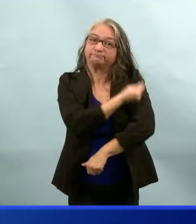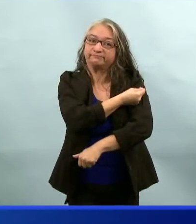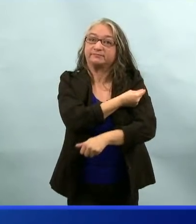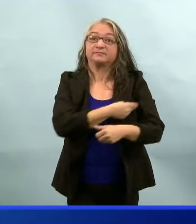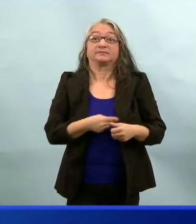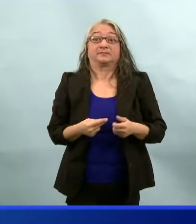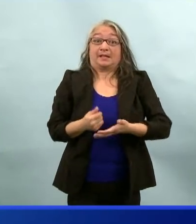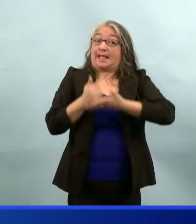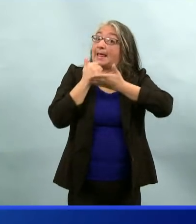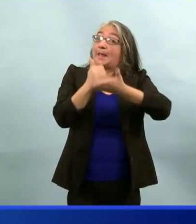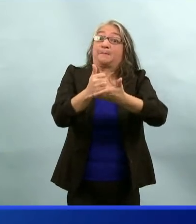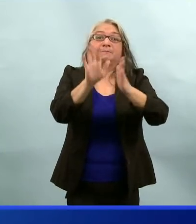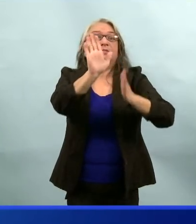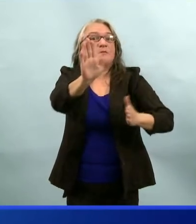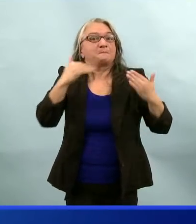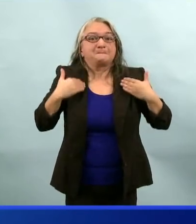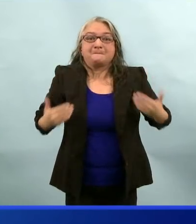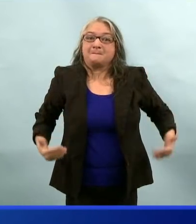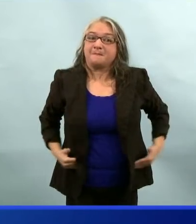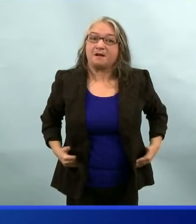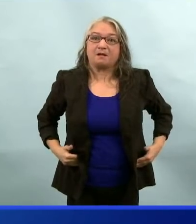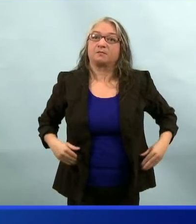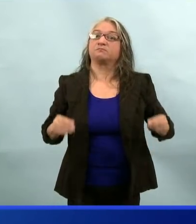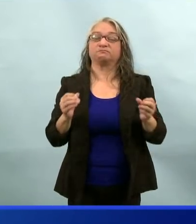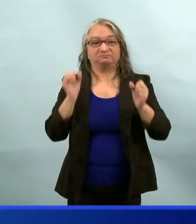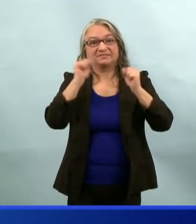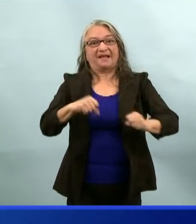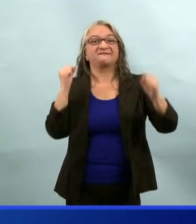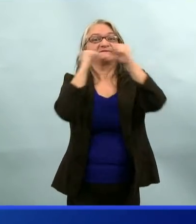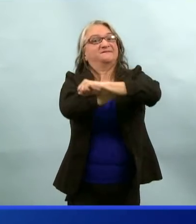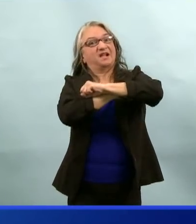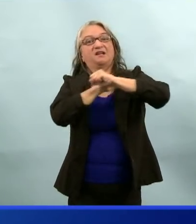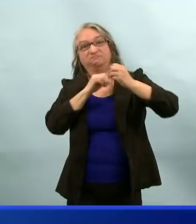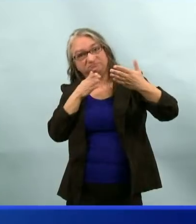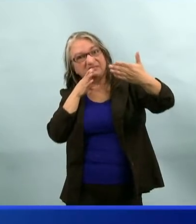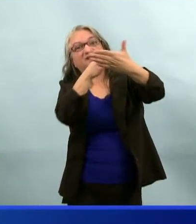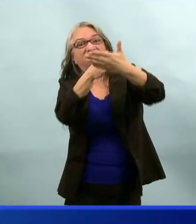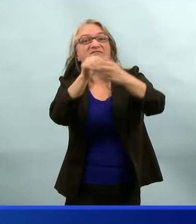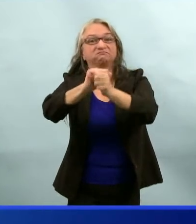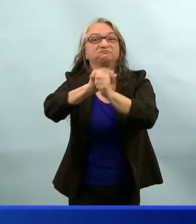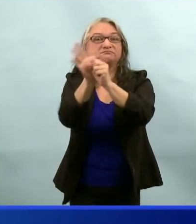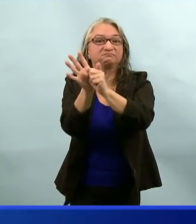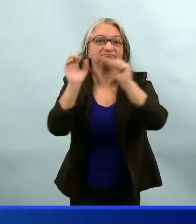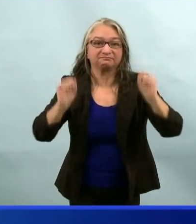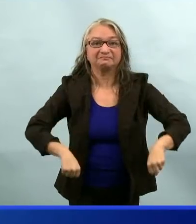omicron or any other variant is to get your booster dose when you get that dose